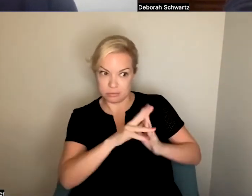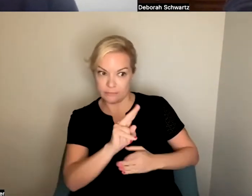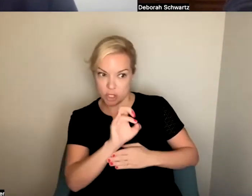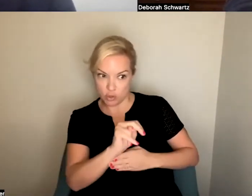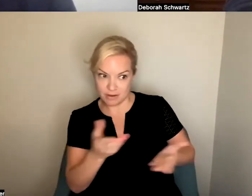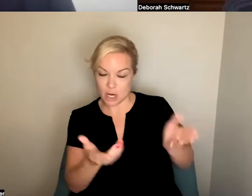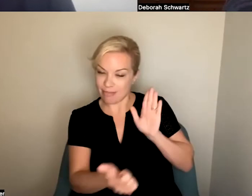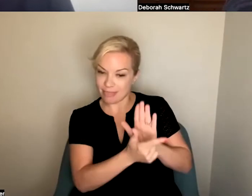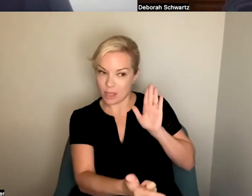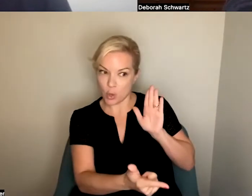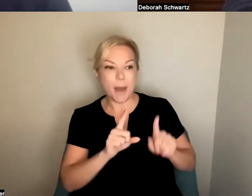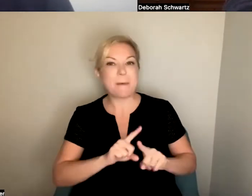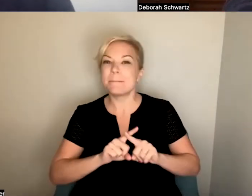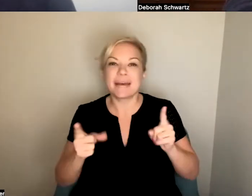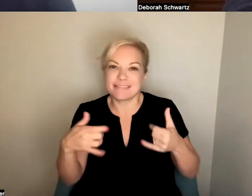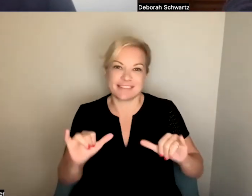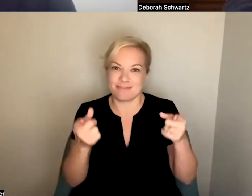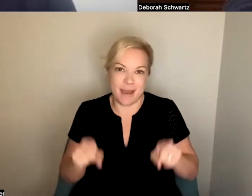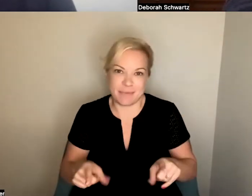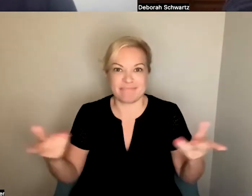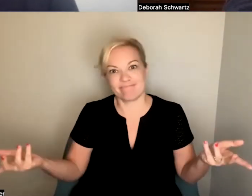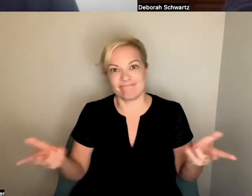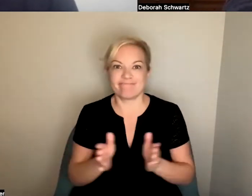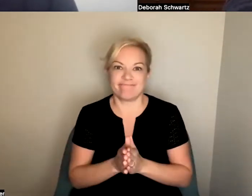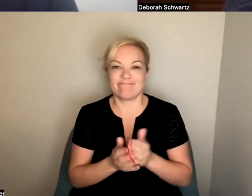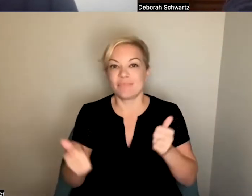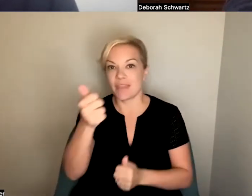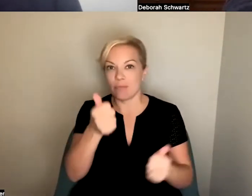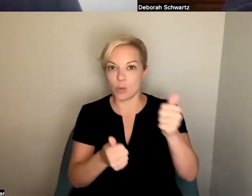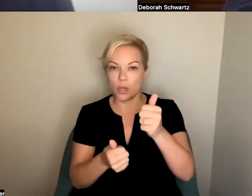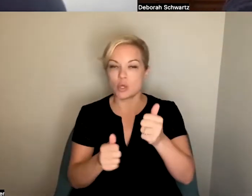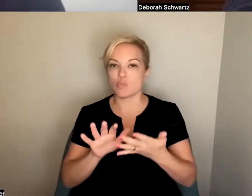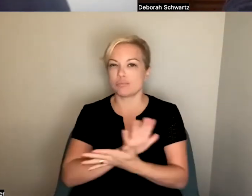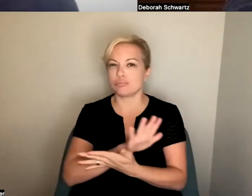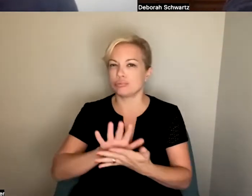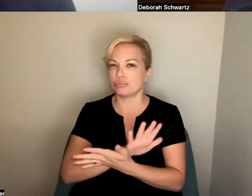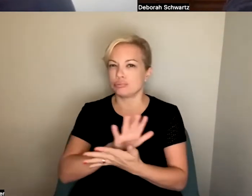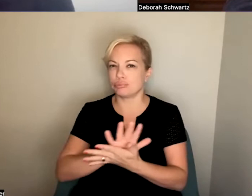and it happens all the time. And employers are really good at, sort of, couching it in,